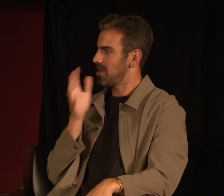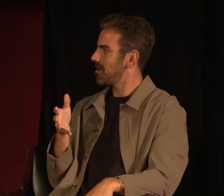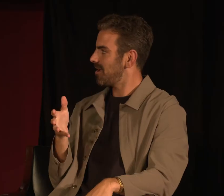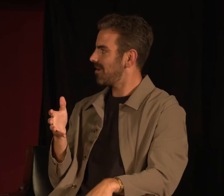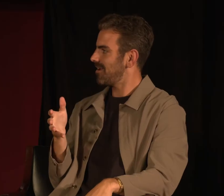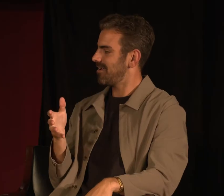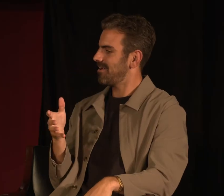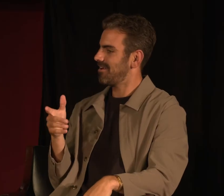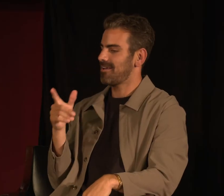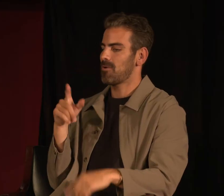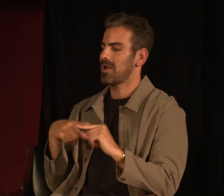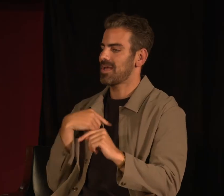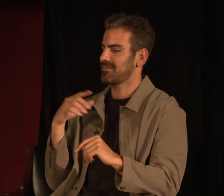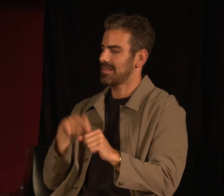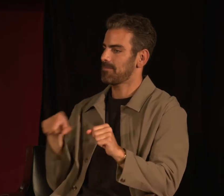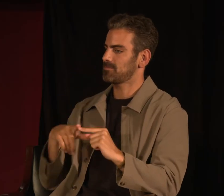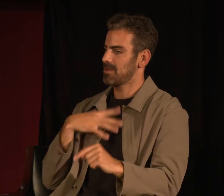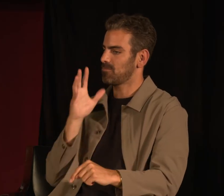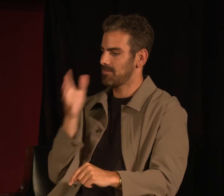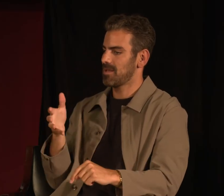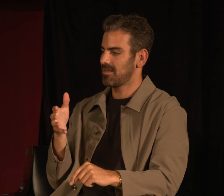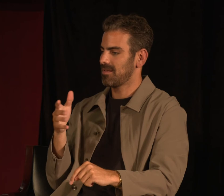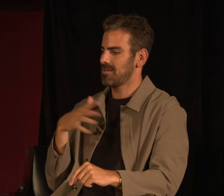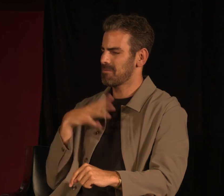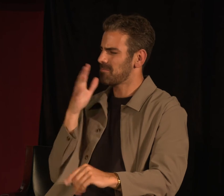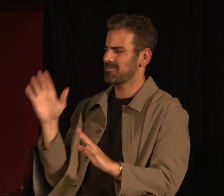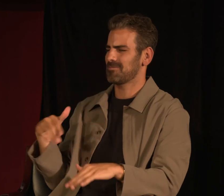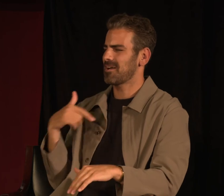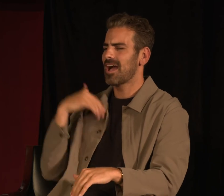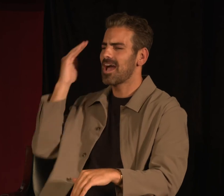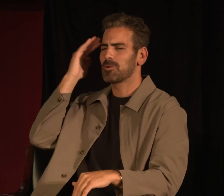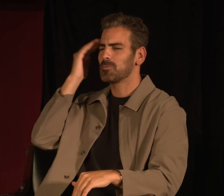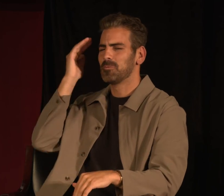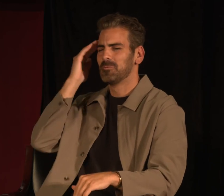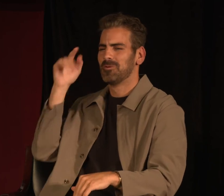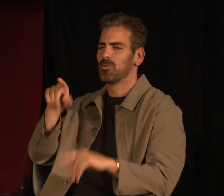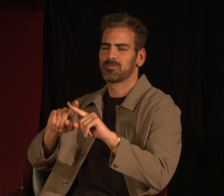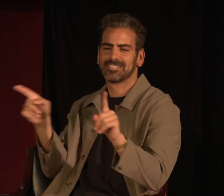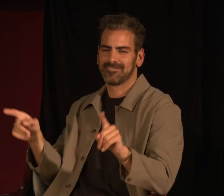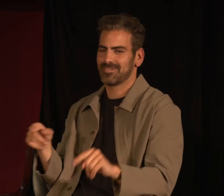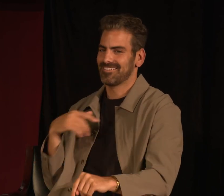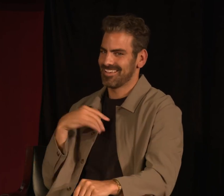So I asked my grandmother when I came out, and my grandmother said, listen,